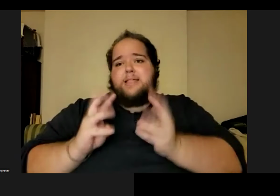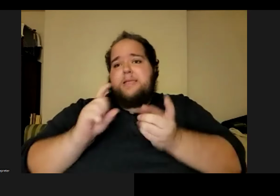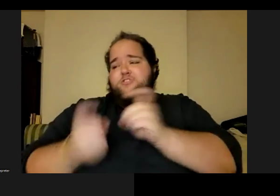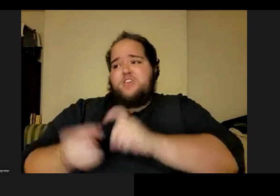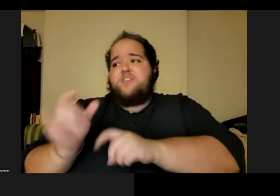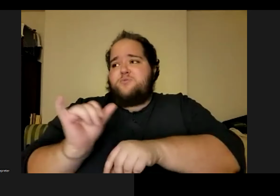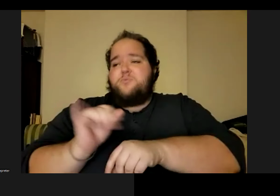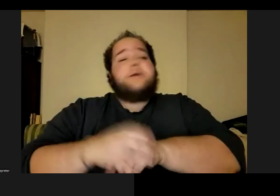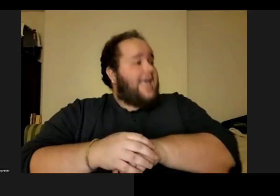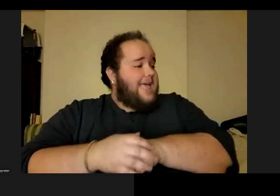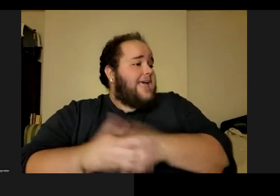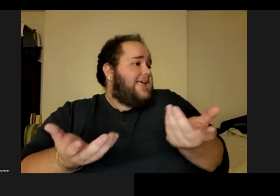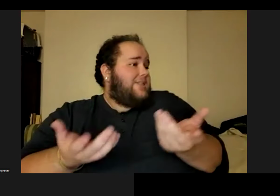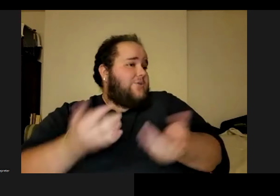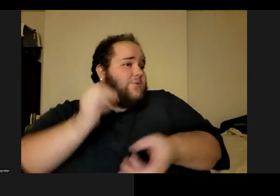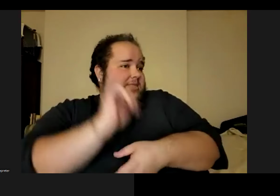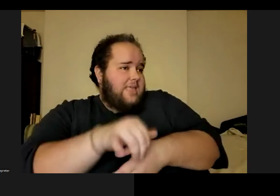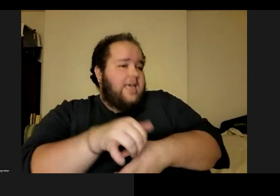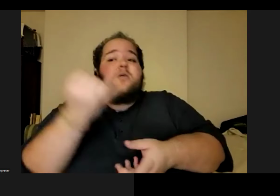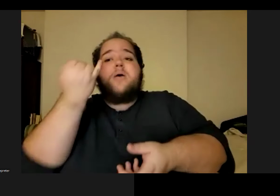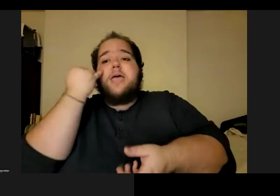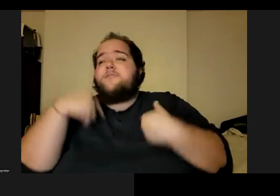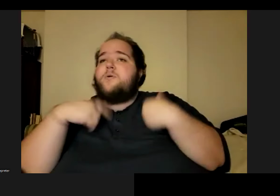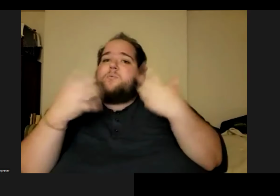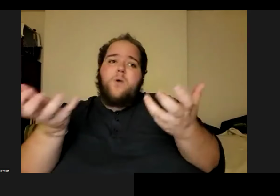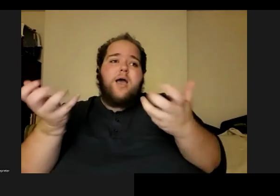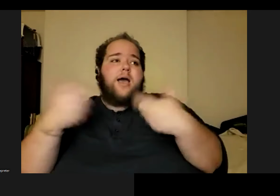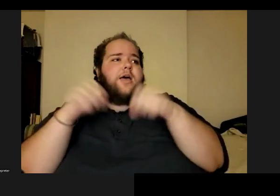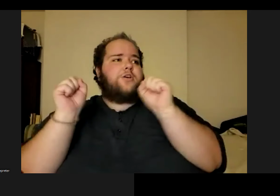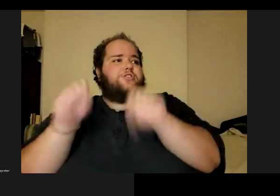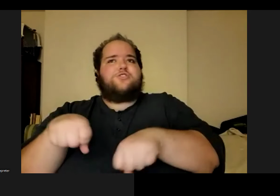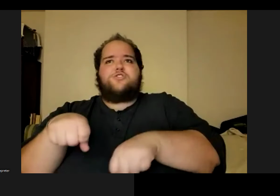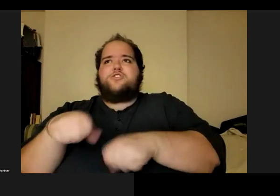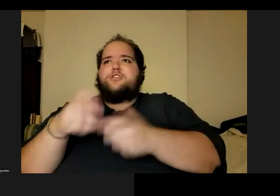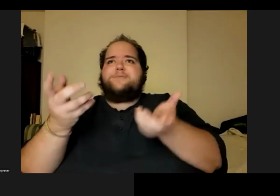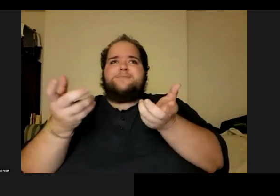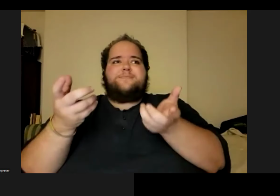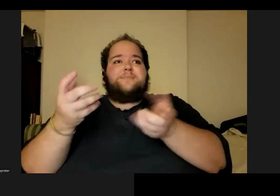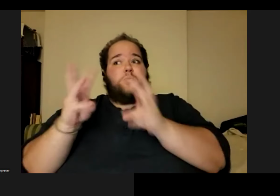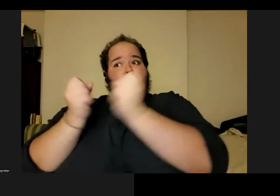So like I could do, if I wanted to, I could do an artist statement for like my workshop series.